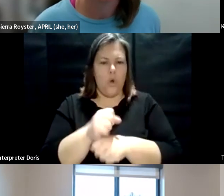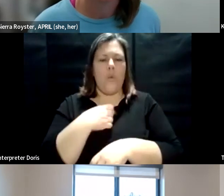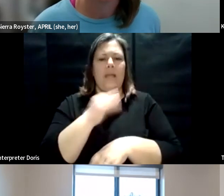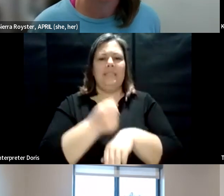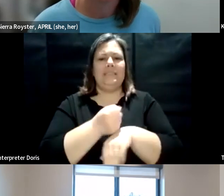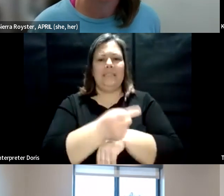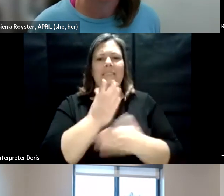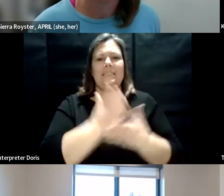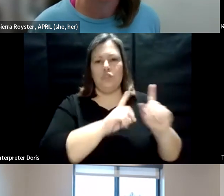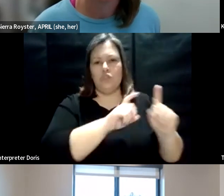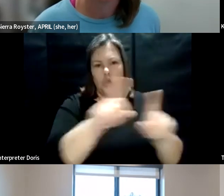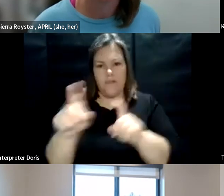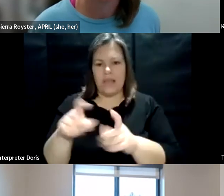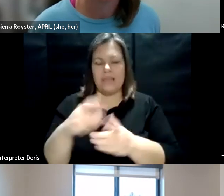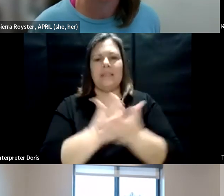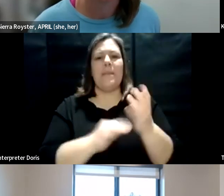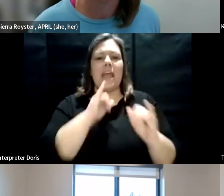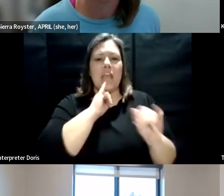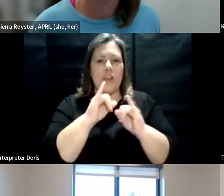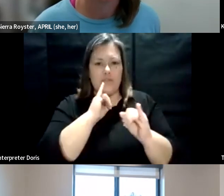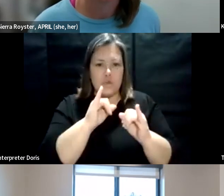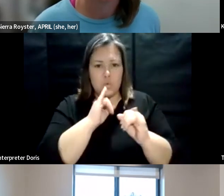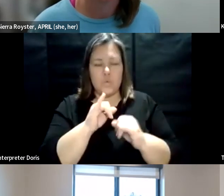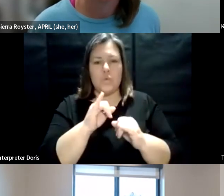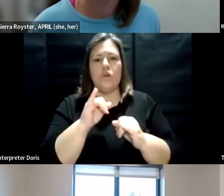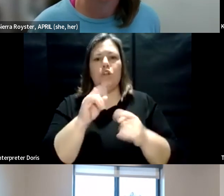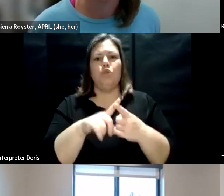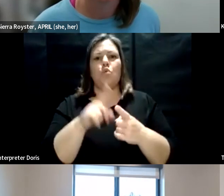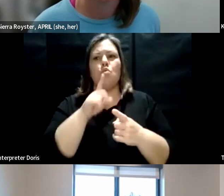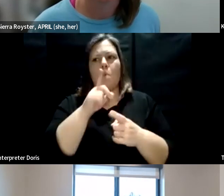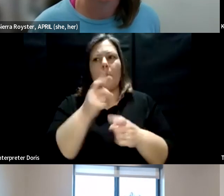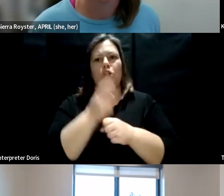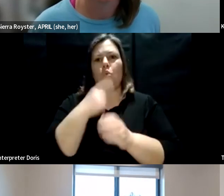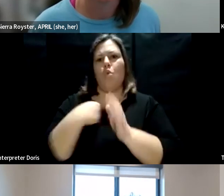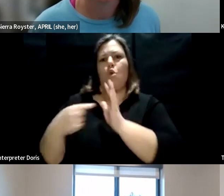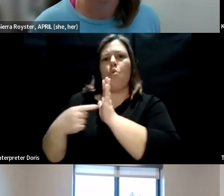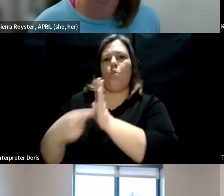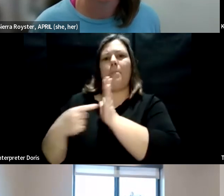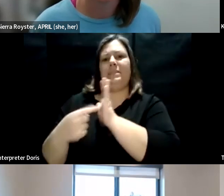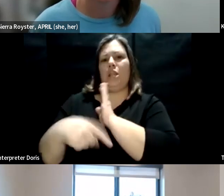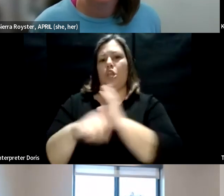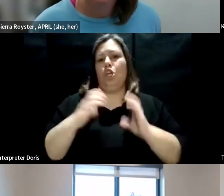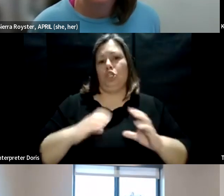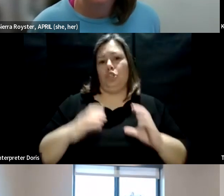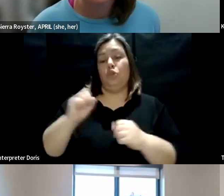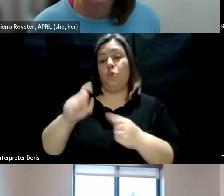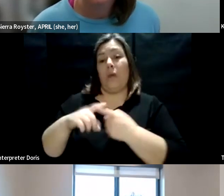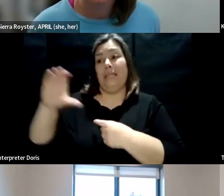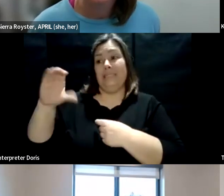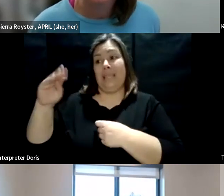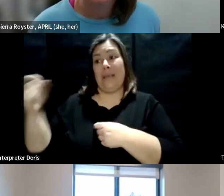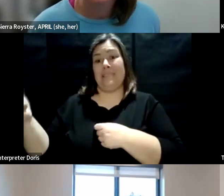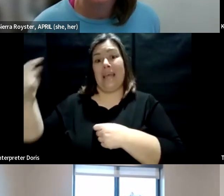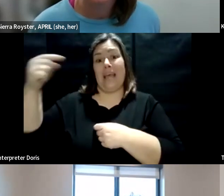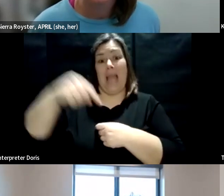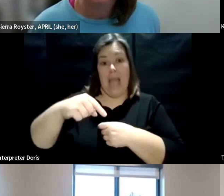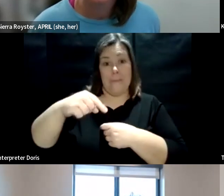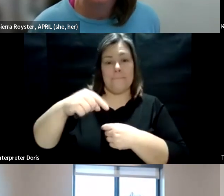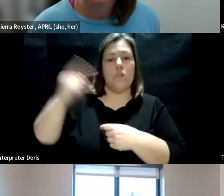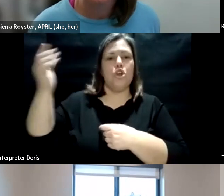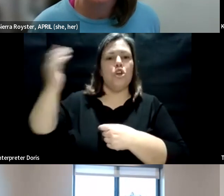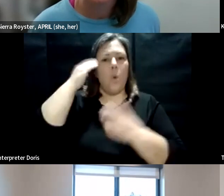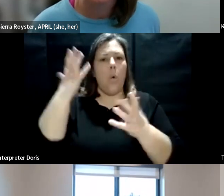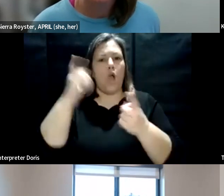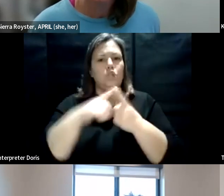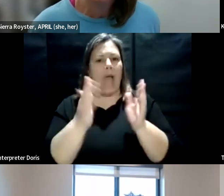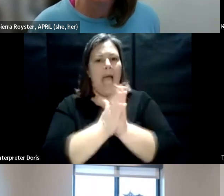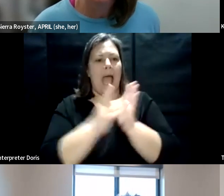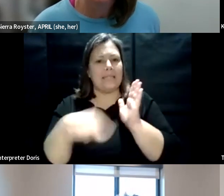And so we did some pre work with some some surveys out we did some interviews with consumers to really represent the consumers, so that when Cms.